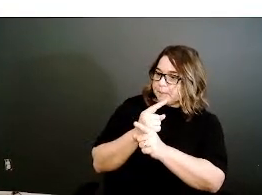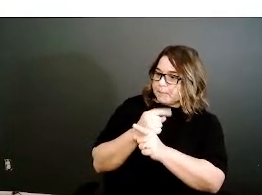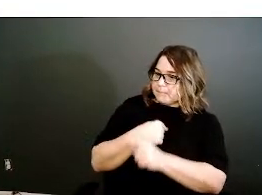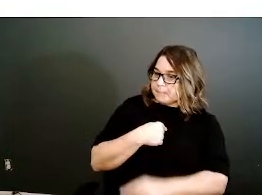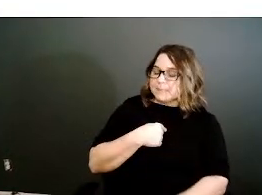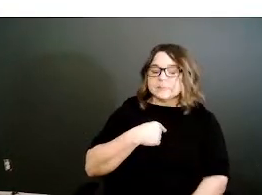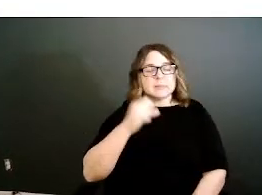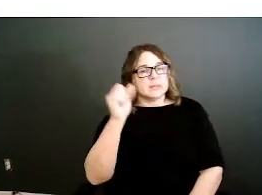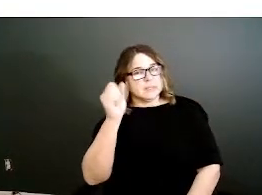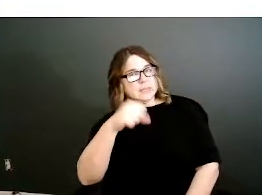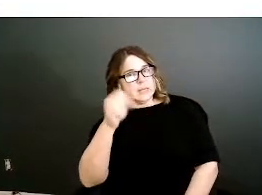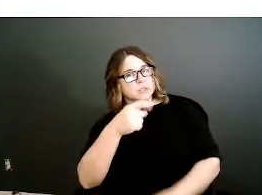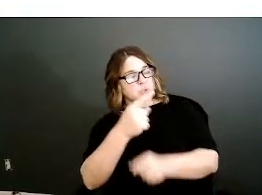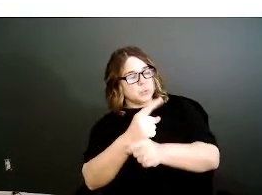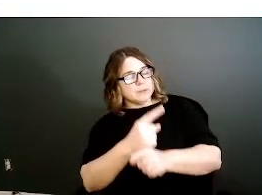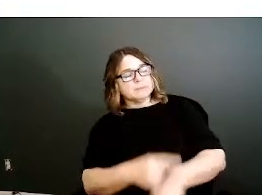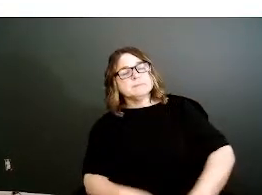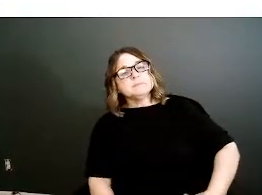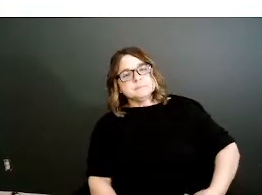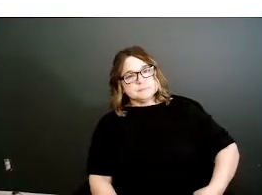THE CLERK ON THIS SUPPORT. ≫ COUNCIL MEMBER PALMISANO: THANK YOU.